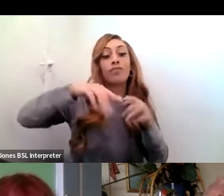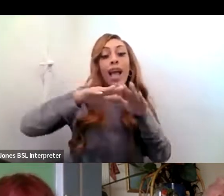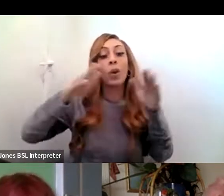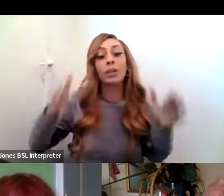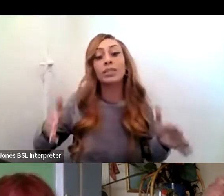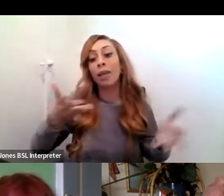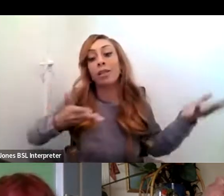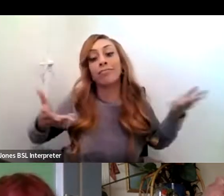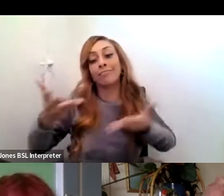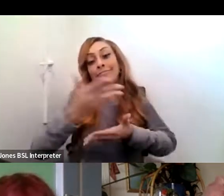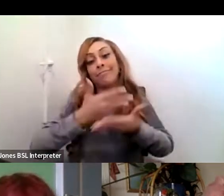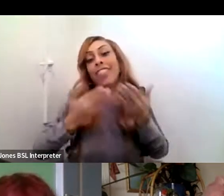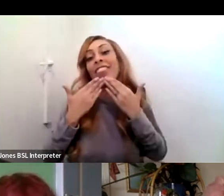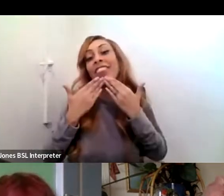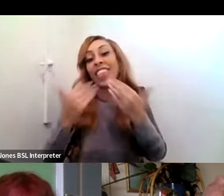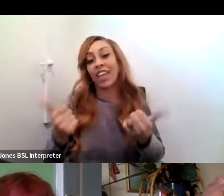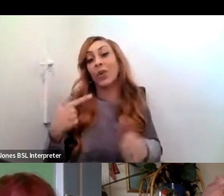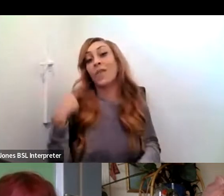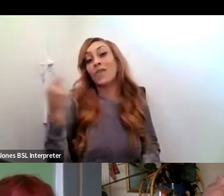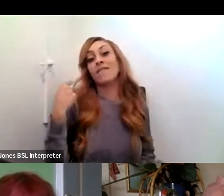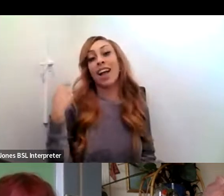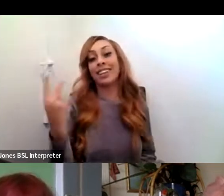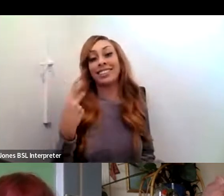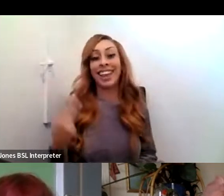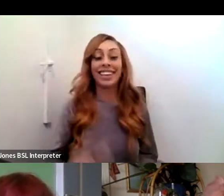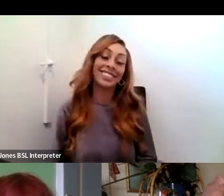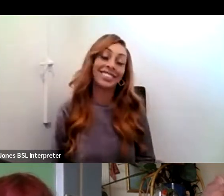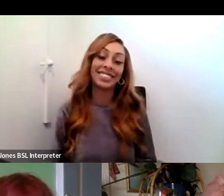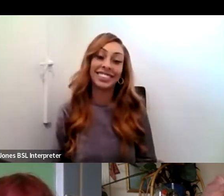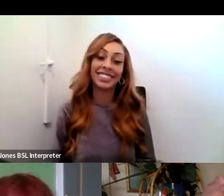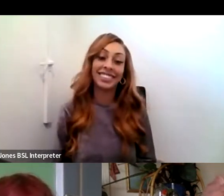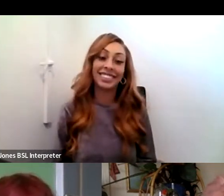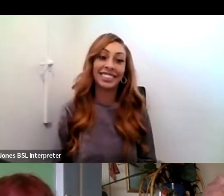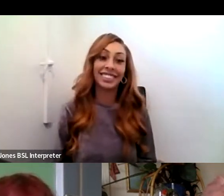We would love to, thank you so much. Thanks for inviting us. Thanks everybody.